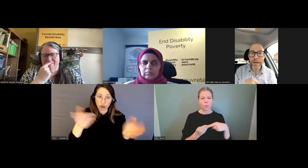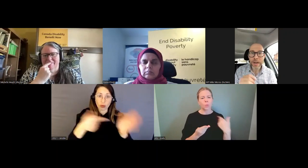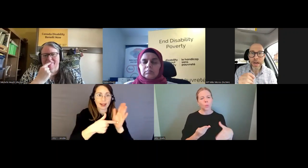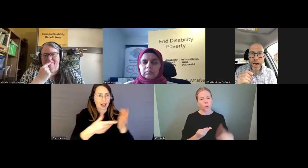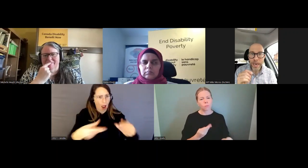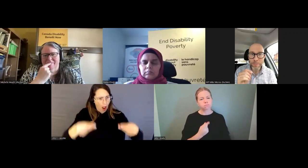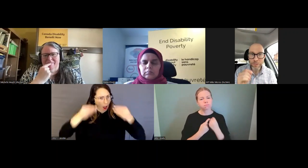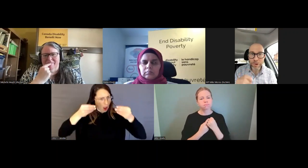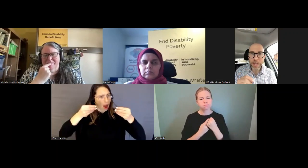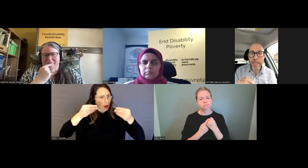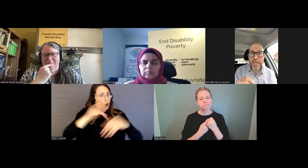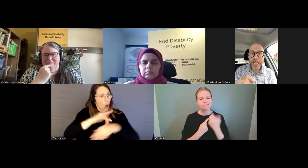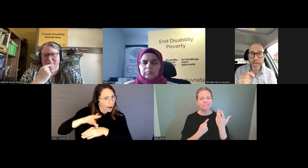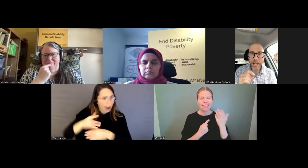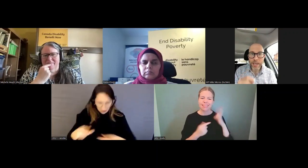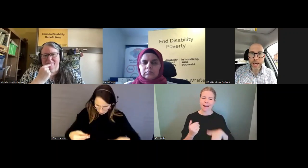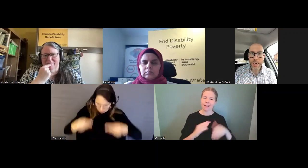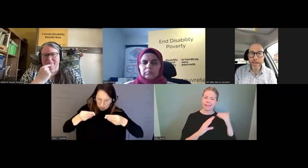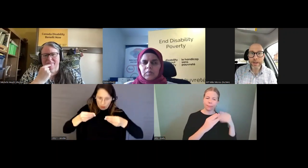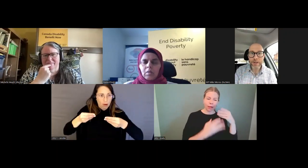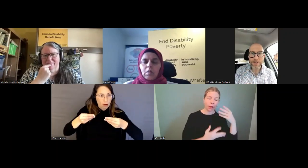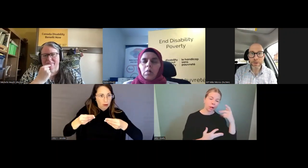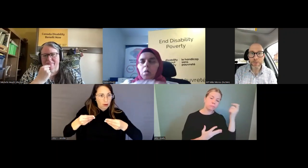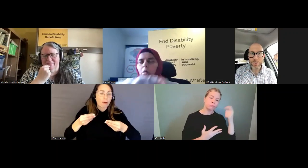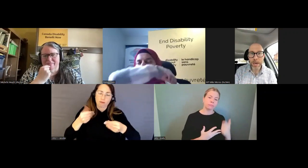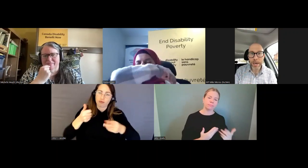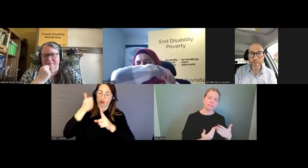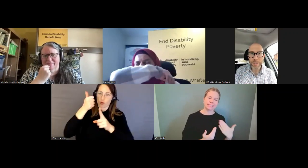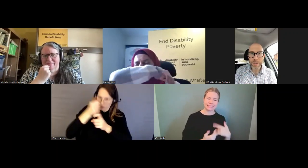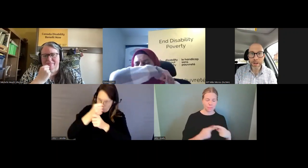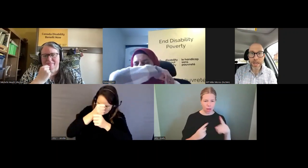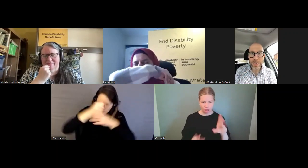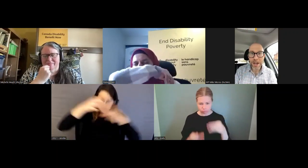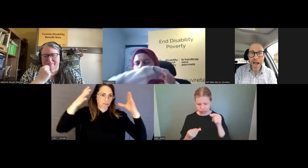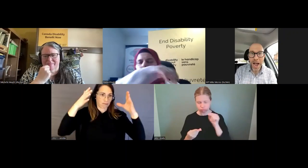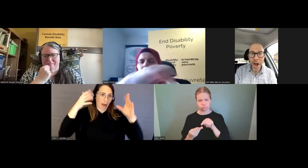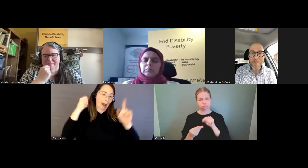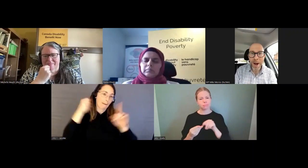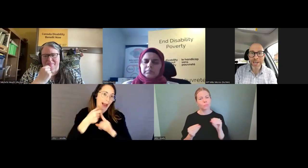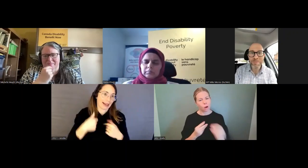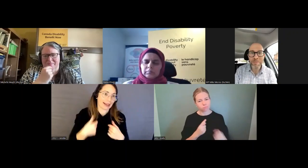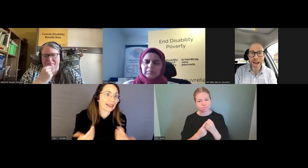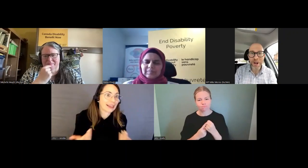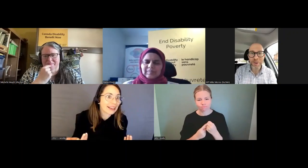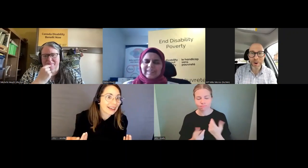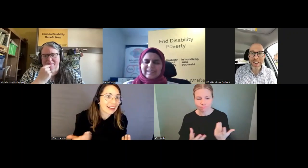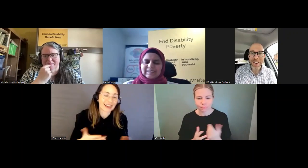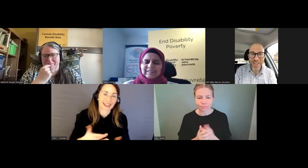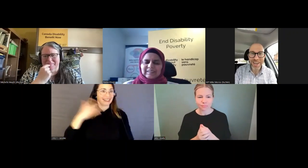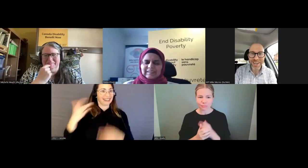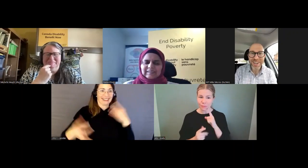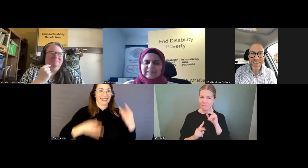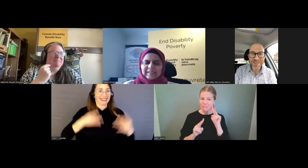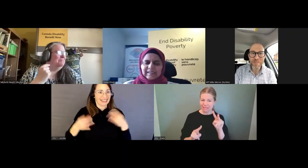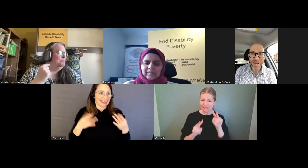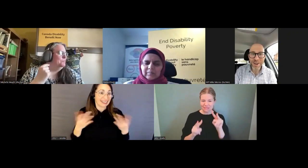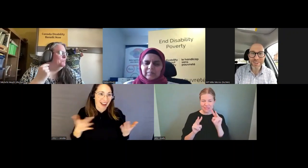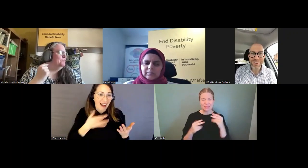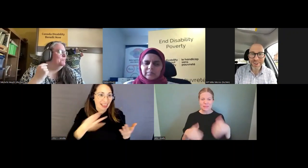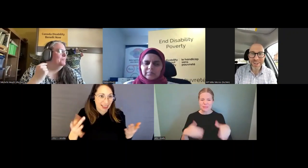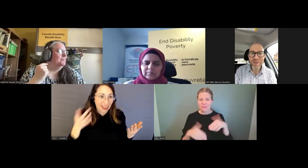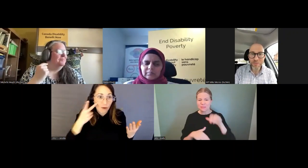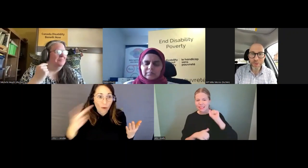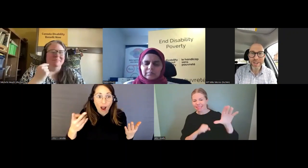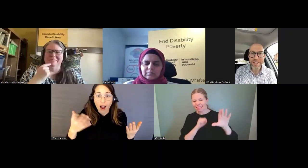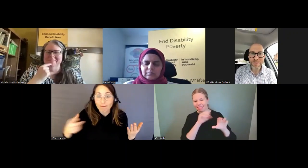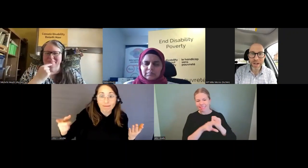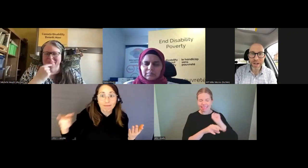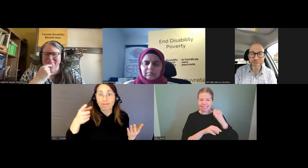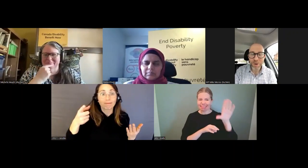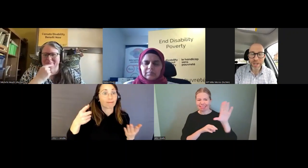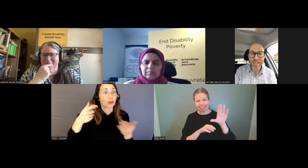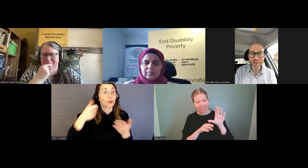I AM REALLY EXCITED TO SEE HOW MUCH MAIL WE'RE GOING TO SEND TO MINISTER FREELAND THROUGH